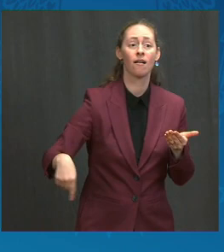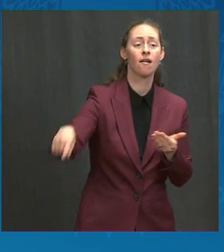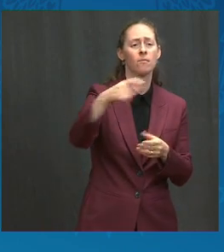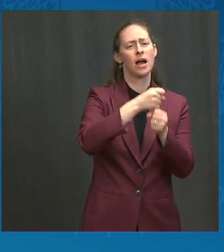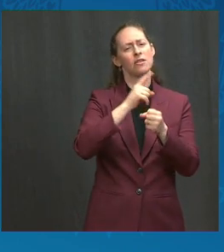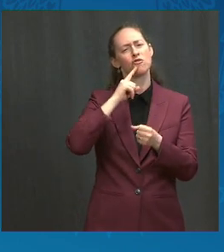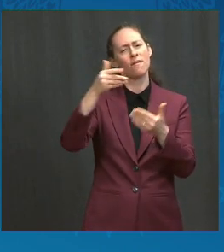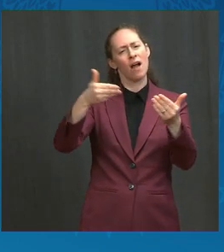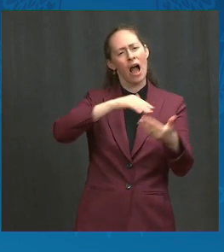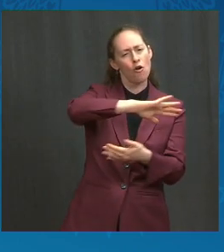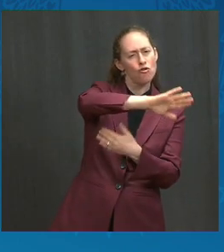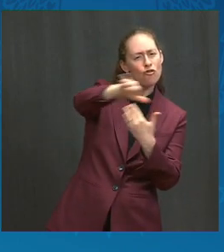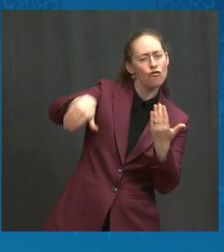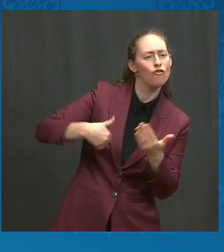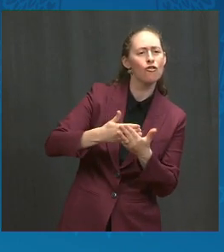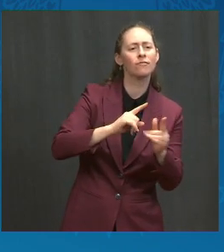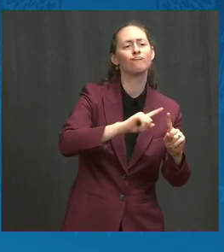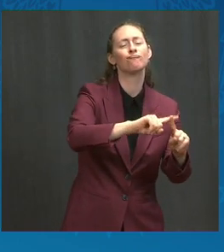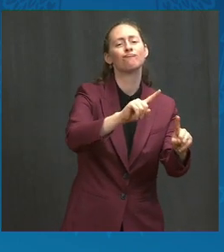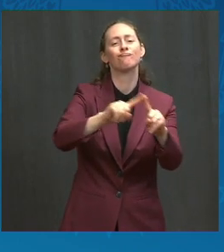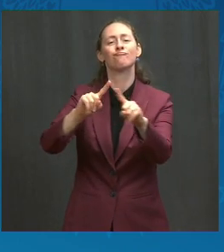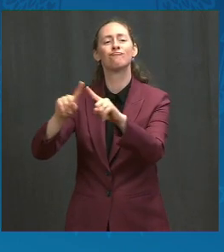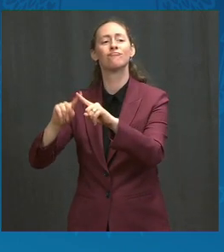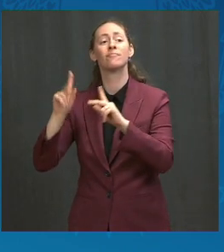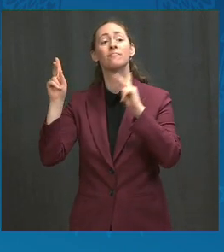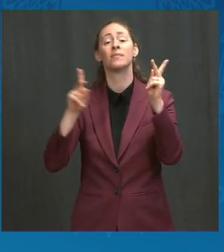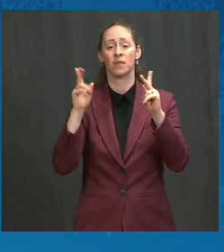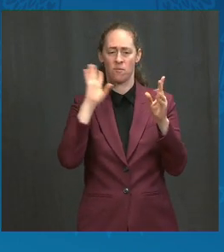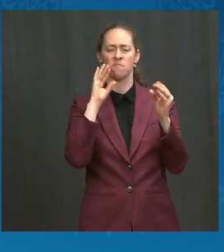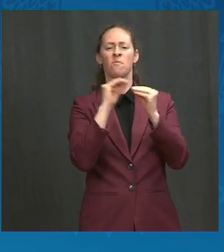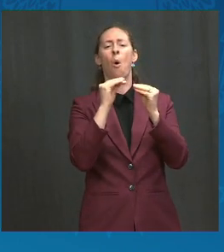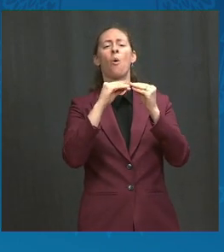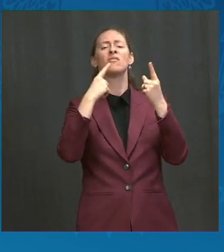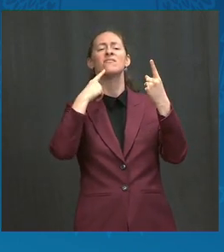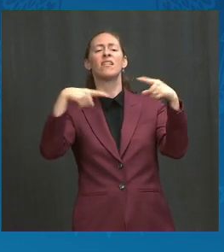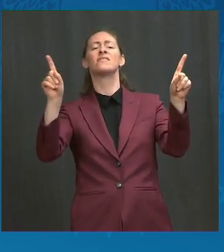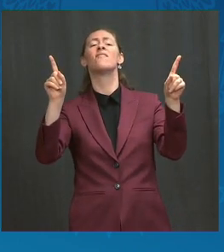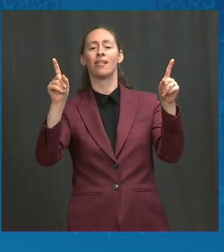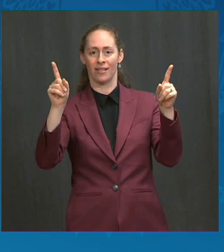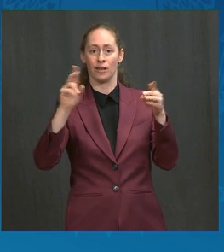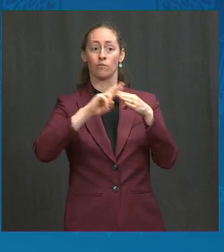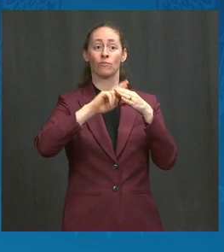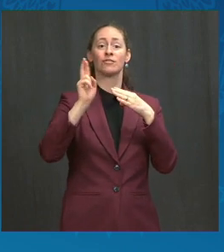we are more successful, our results are more impactful